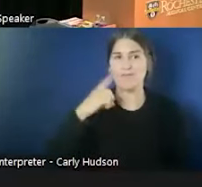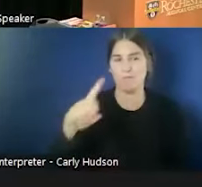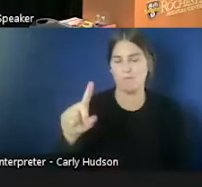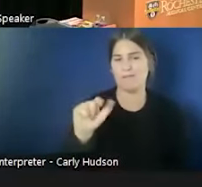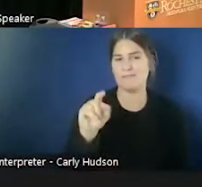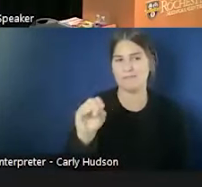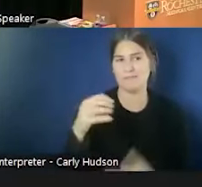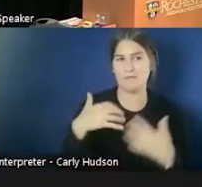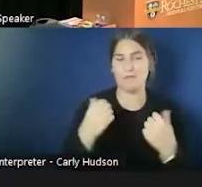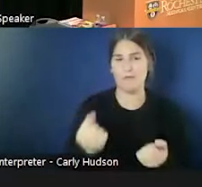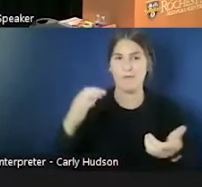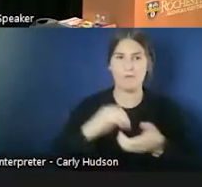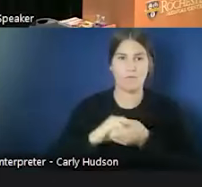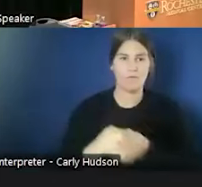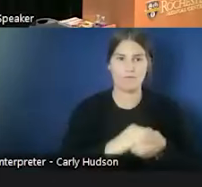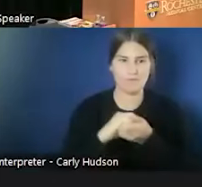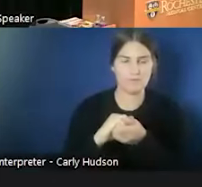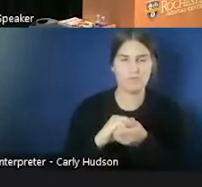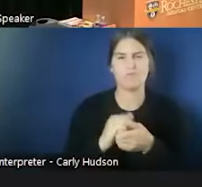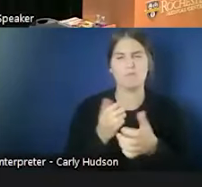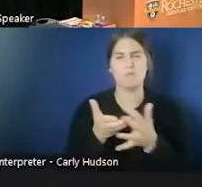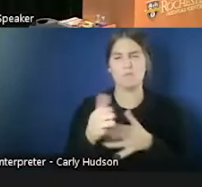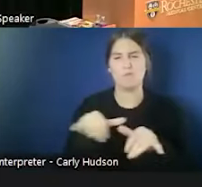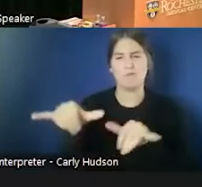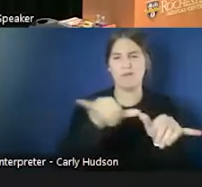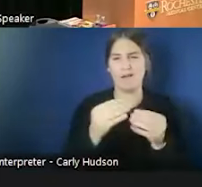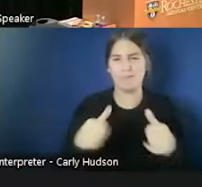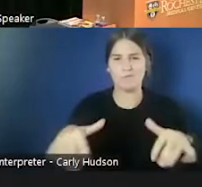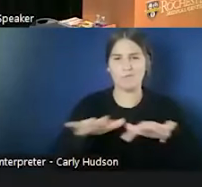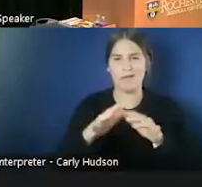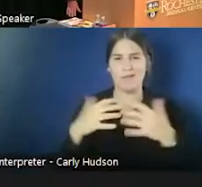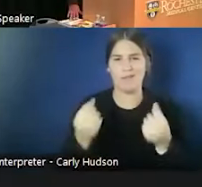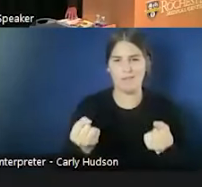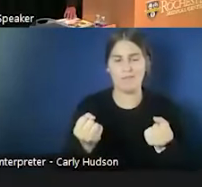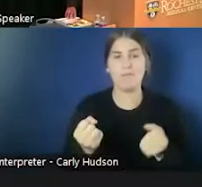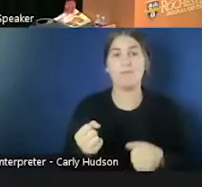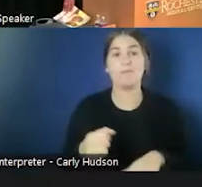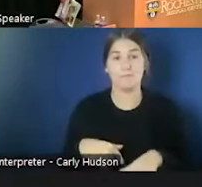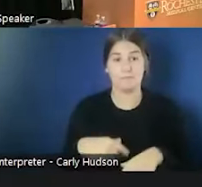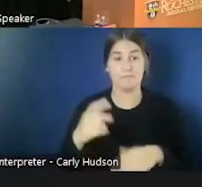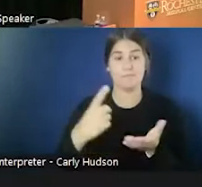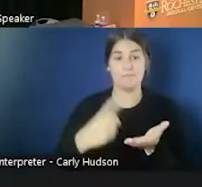Common Ground Health this this report that I am going to be discussing today is a report that was